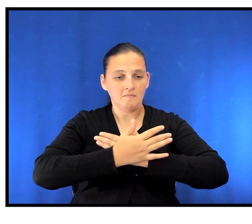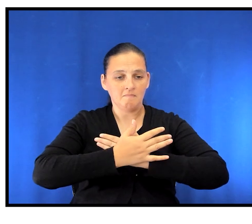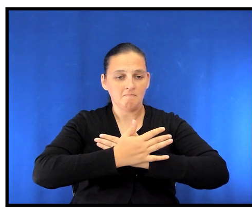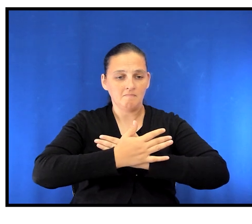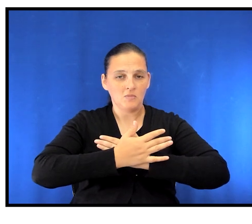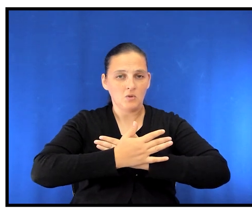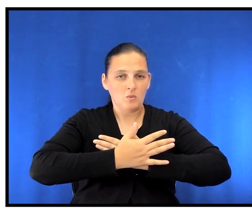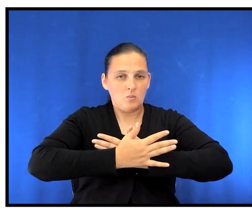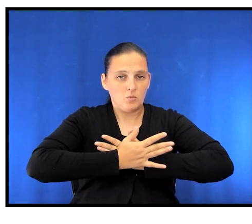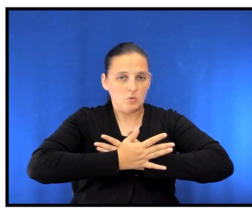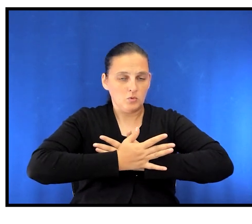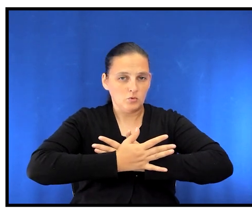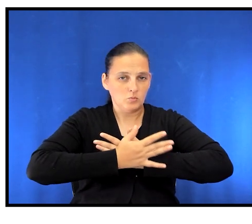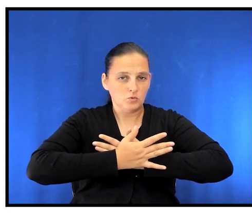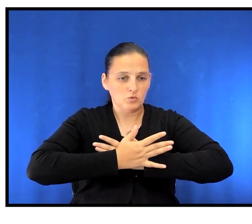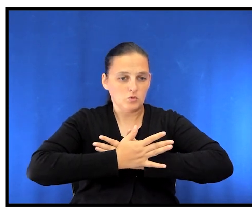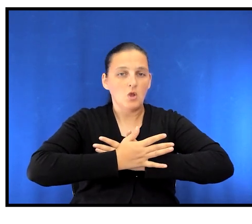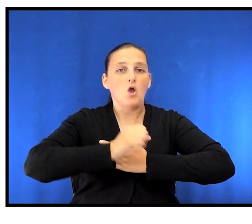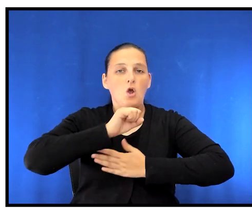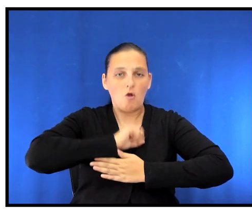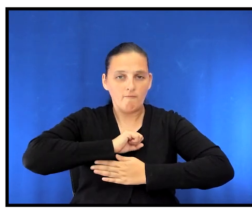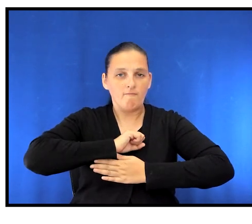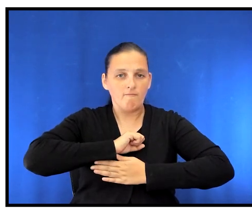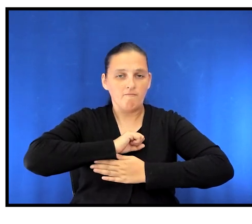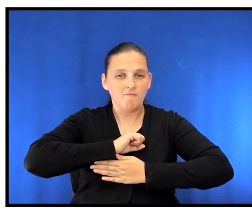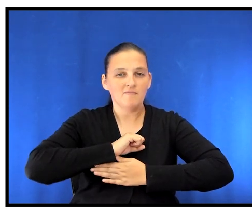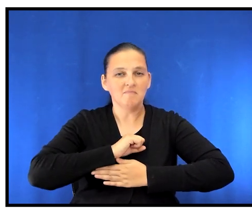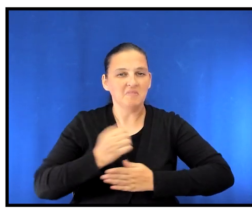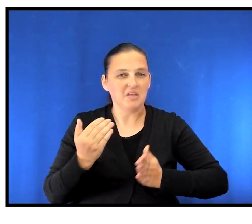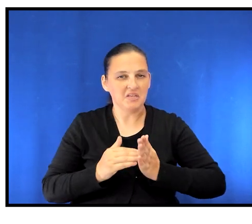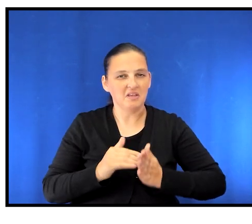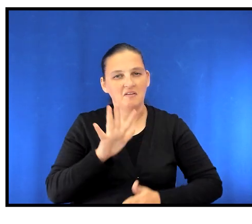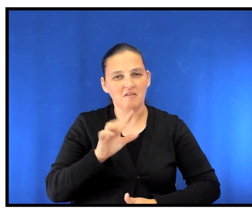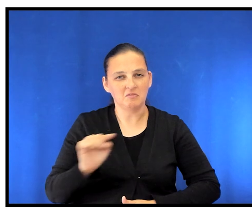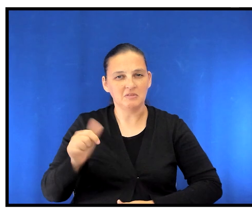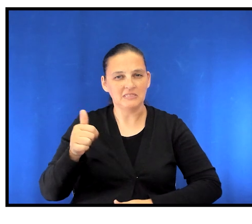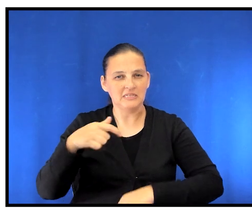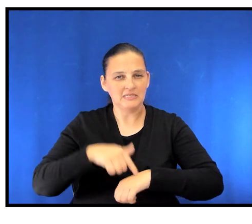apply pressure to the pillow and then cough. Repeat this five to ten times every hour while awake.